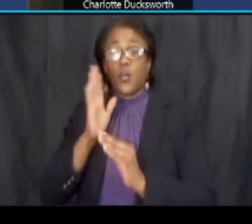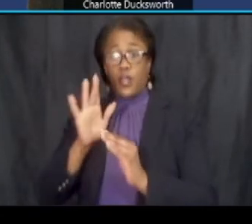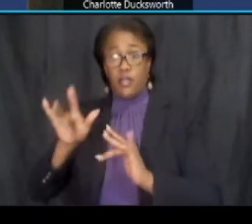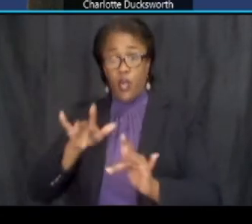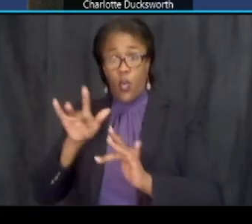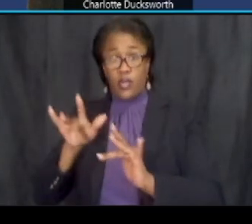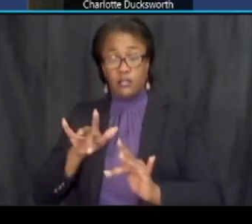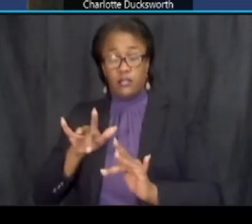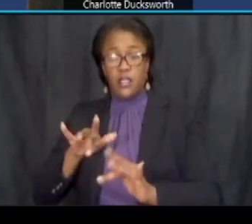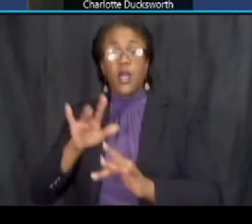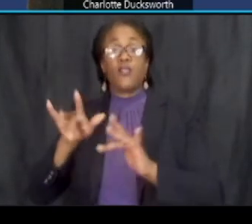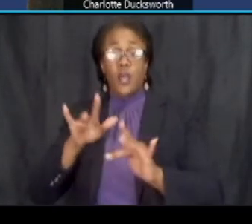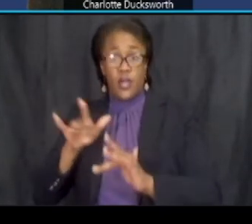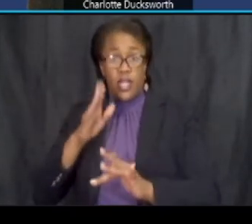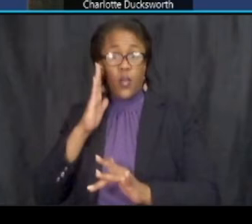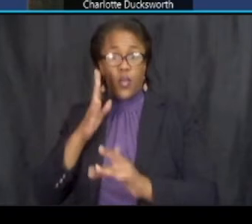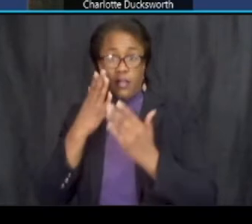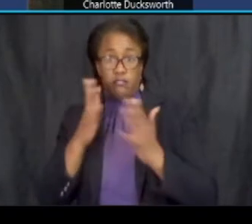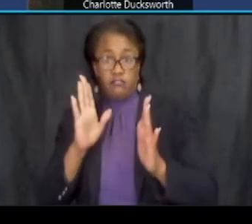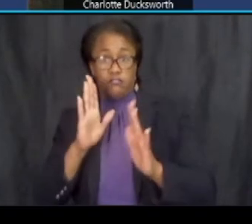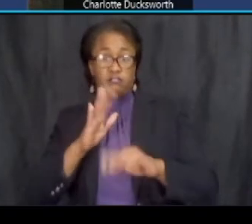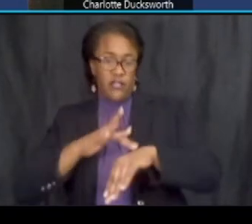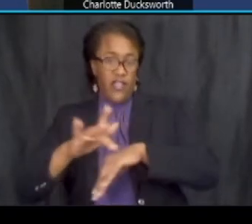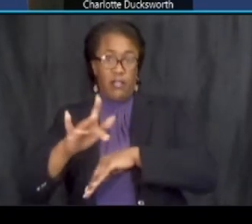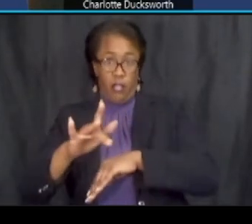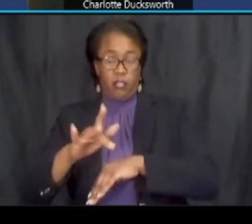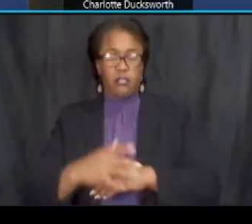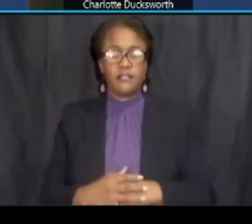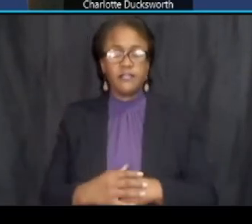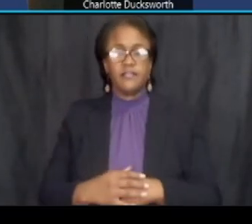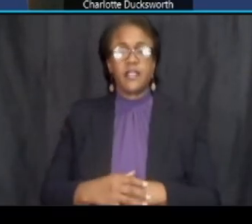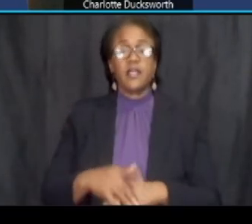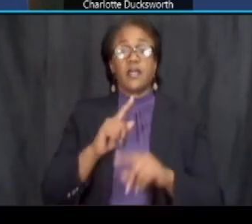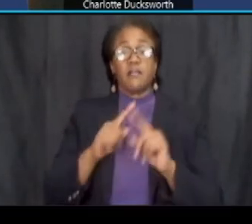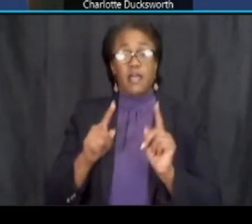and the recording will be made available to the public um the video will be placed on the